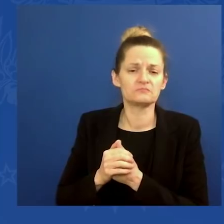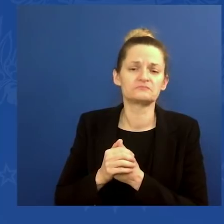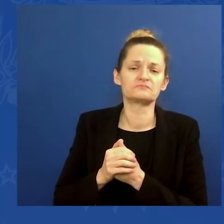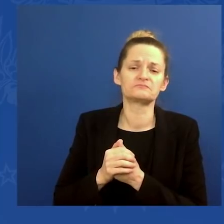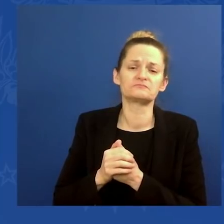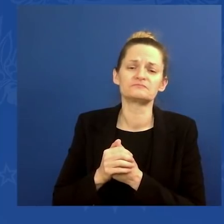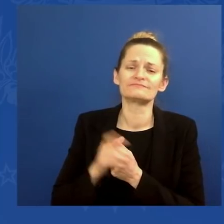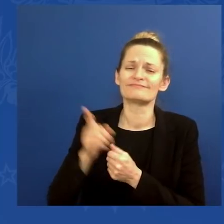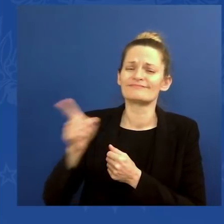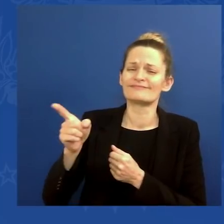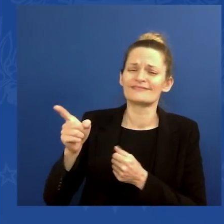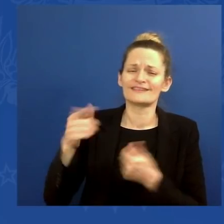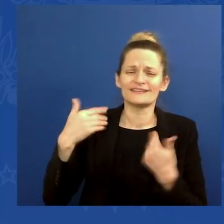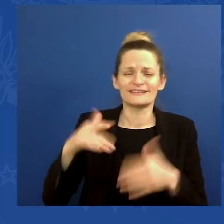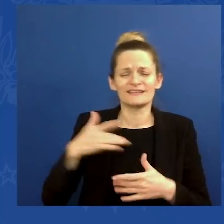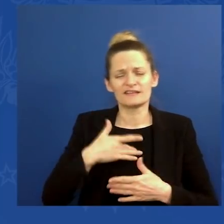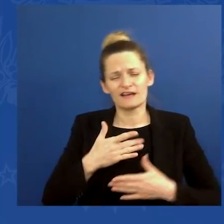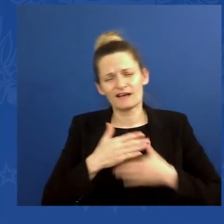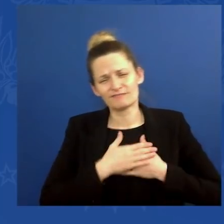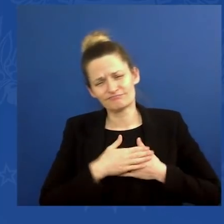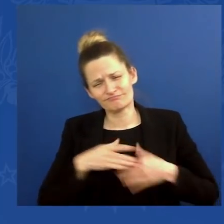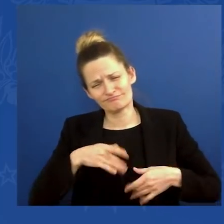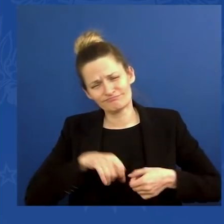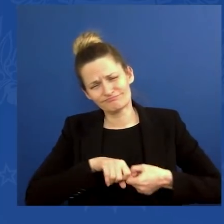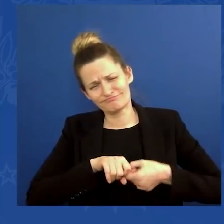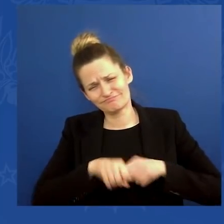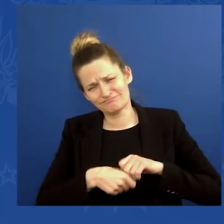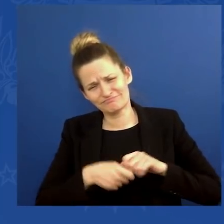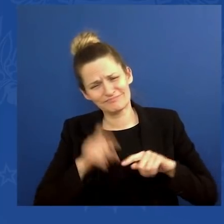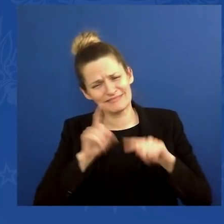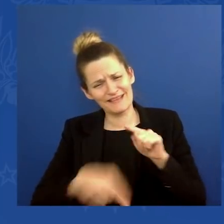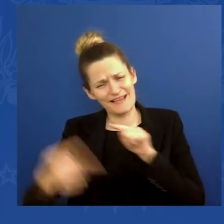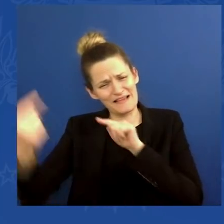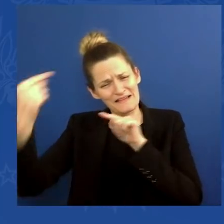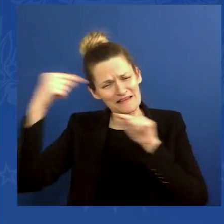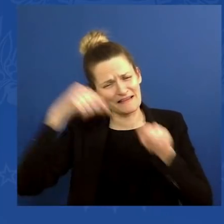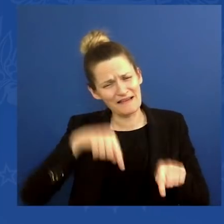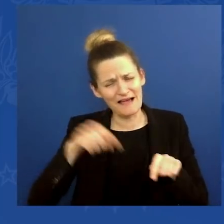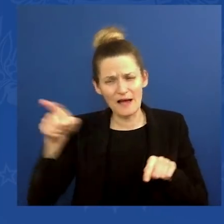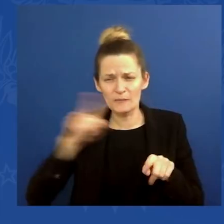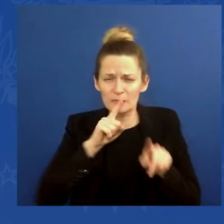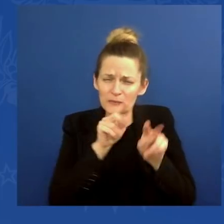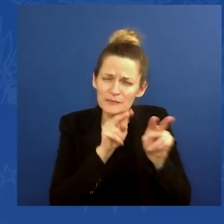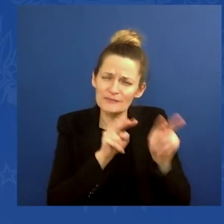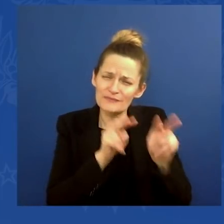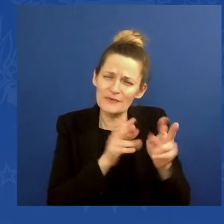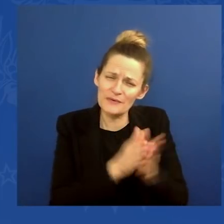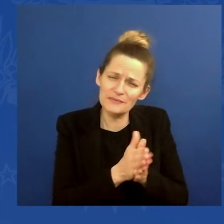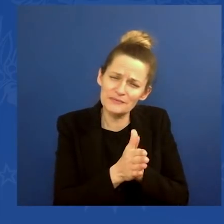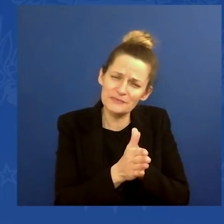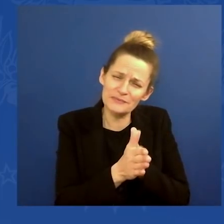but he is -- he's really sorry he can't be here, and he was looking forward to it, as was his wife.